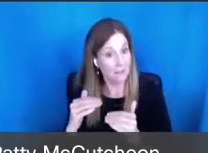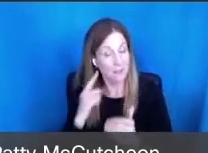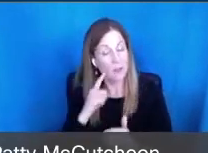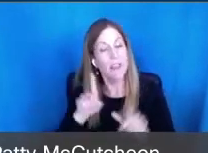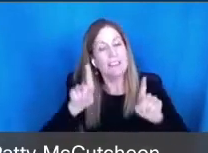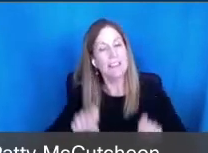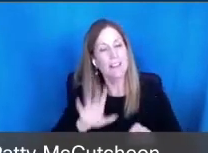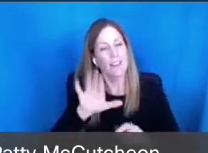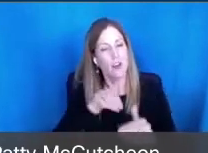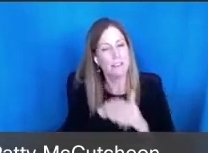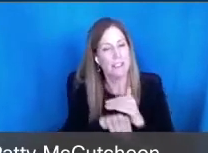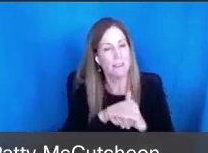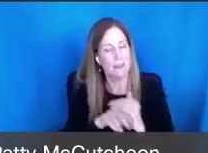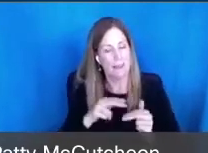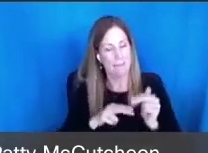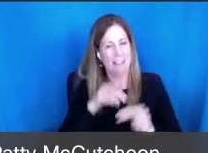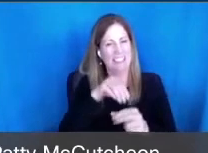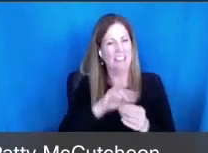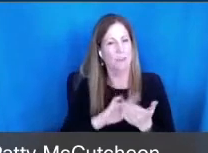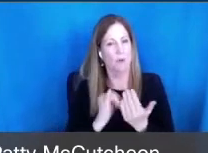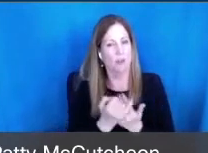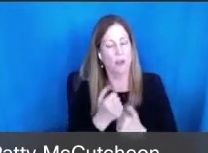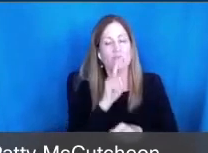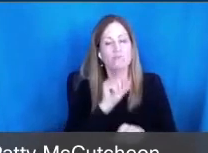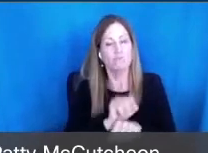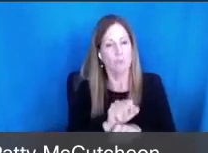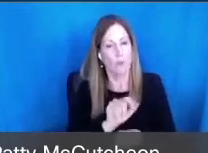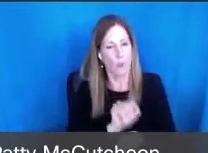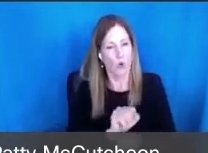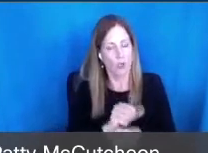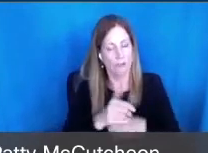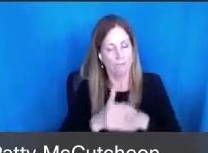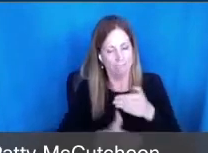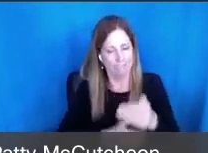they've built into their projects, and ensure they're working in a way that they envisioned.